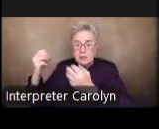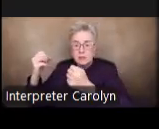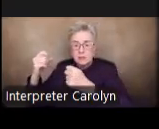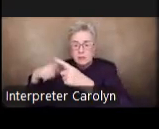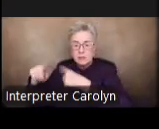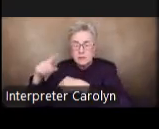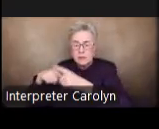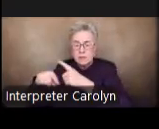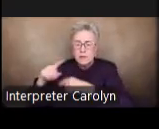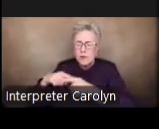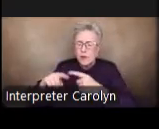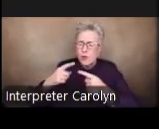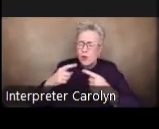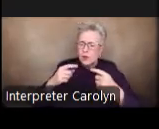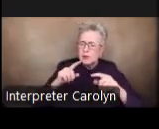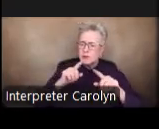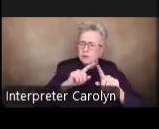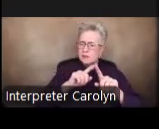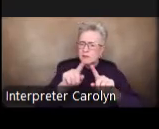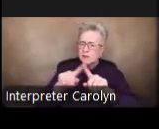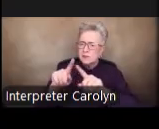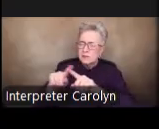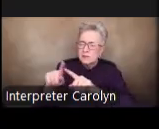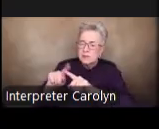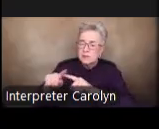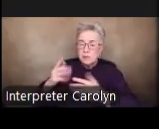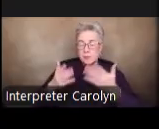multimodal communication may be the most effective foundation for them.